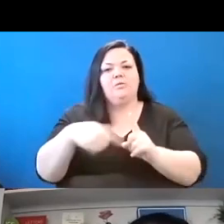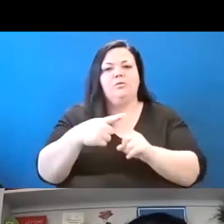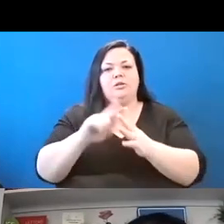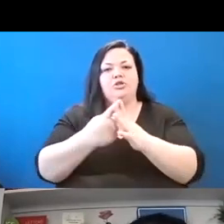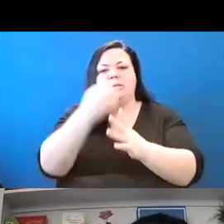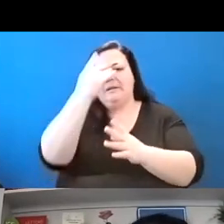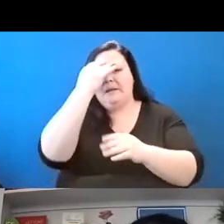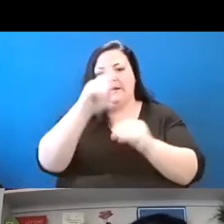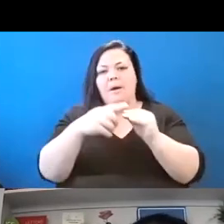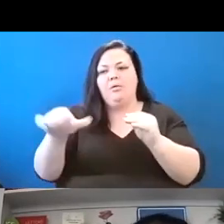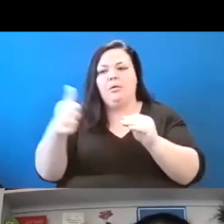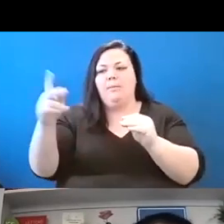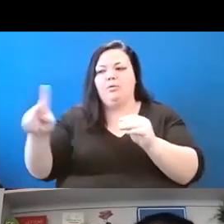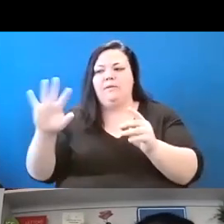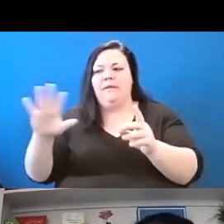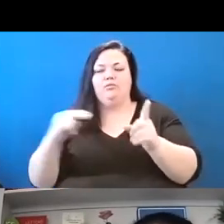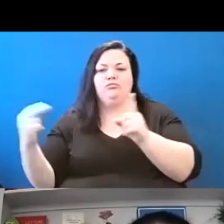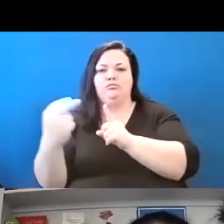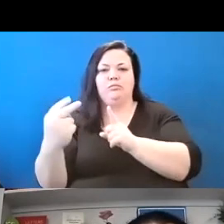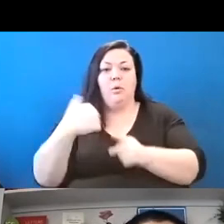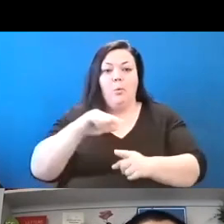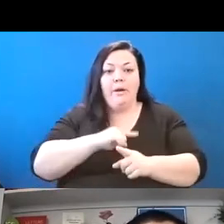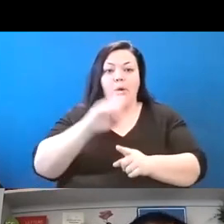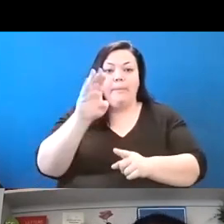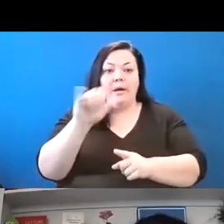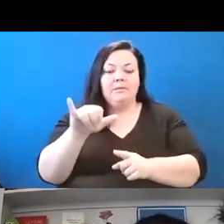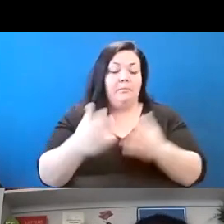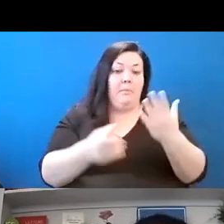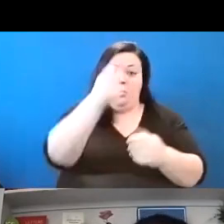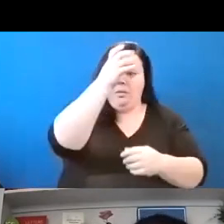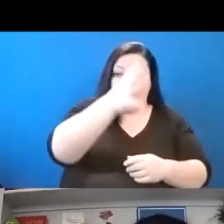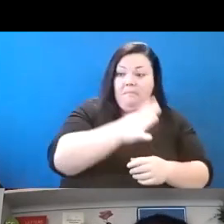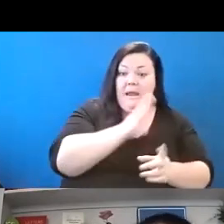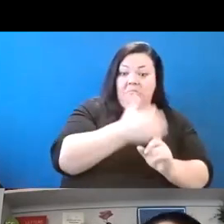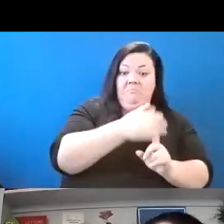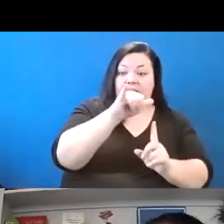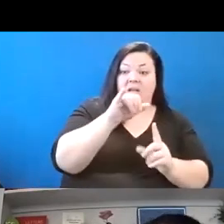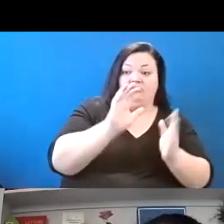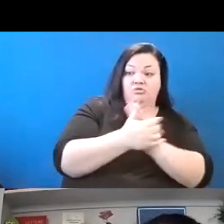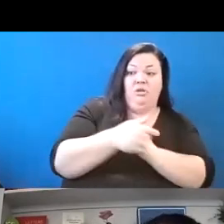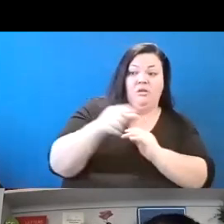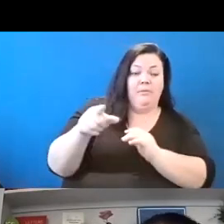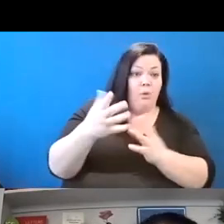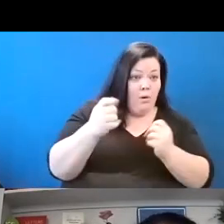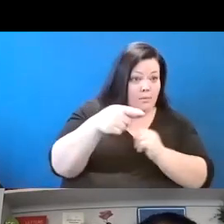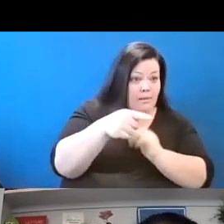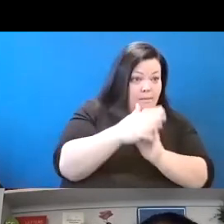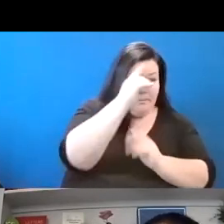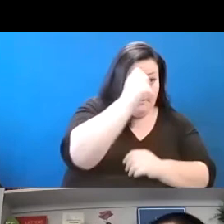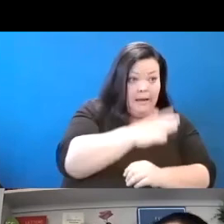shoes we're beyonce we're the man who cheated on beyonce would i want to be that man no um but